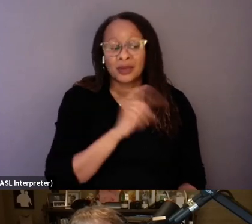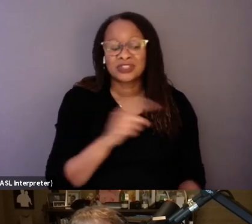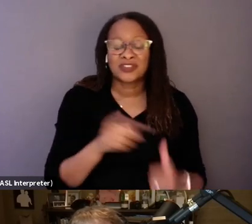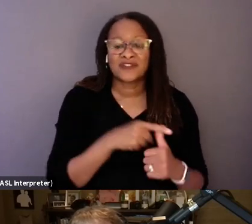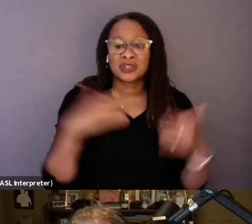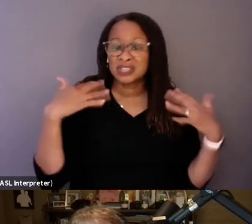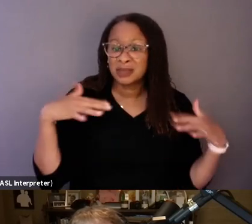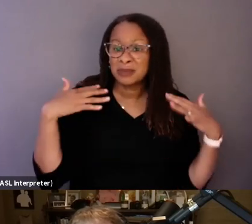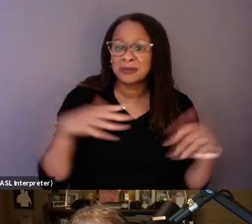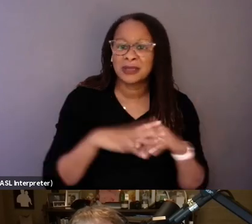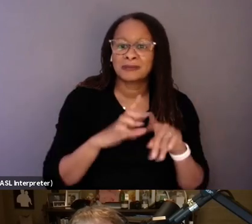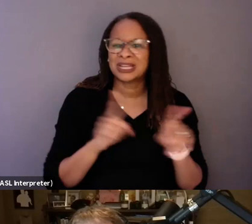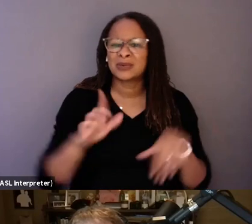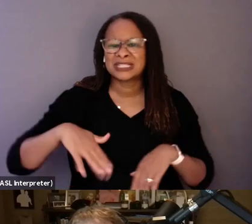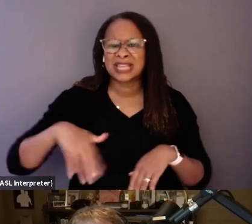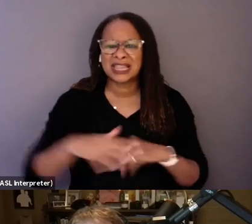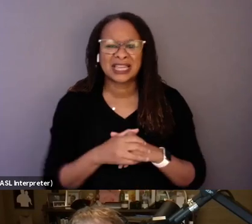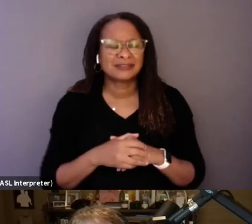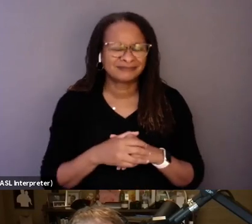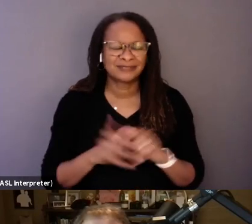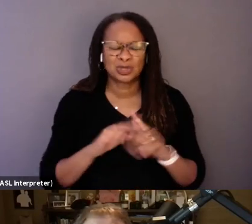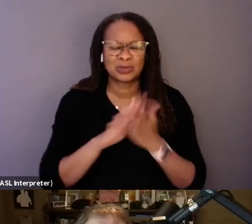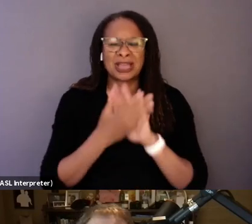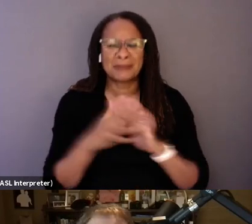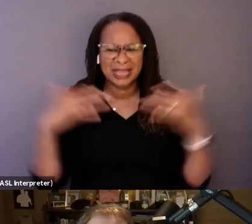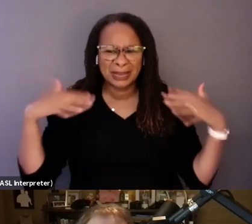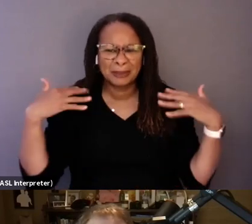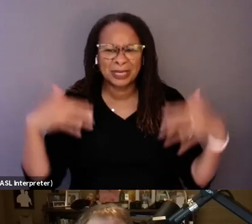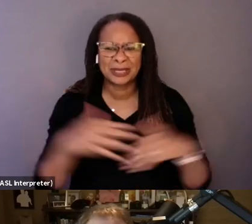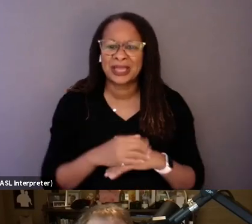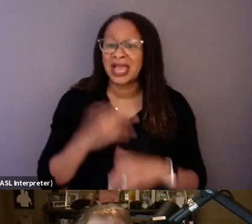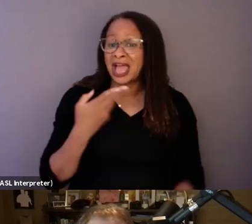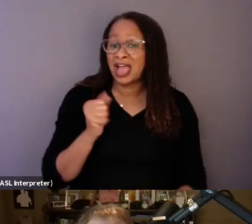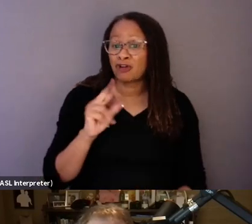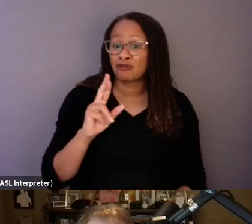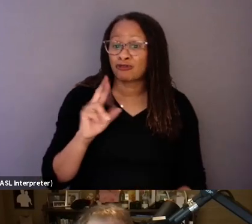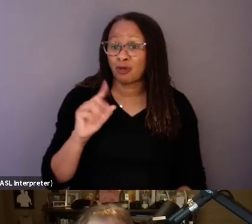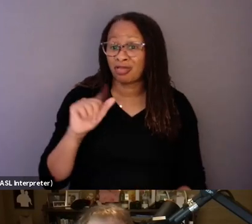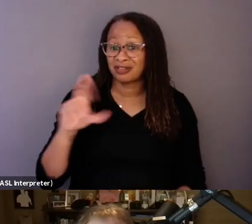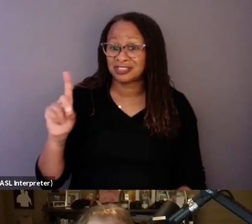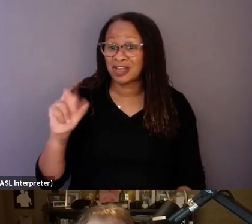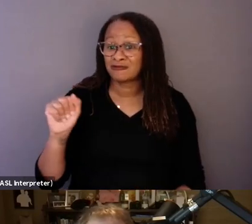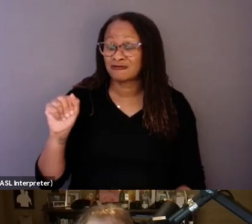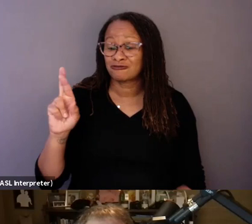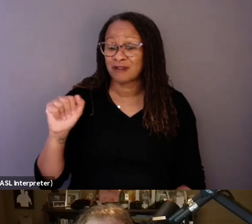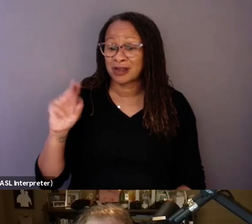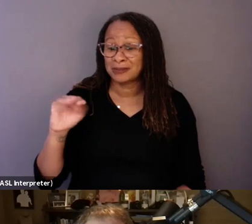He was a late comer to be in it. Yeah. Yeah, and also Harold. Was Harold- Harold was the intellectual.